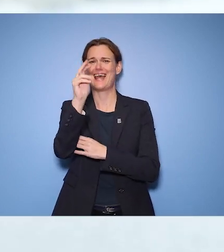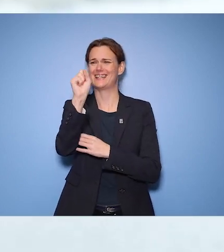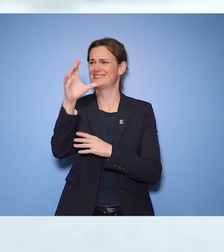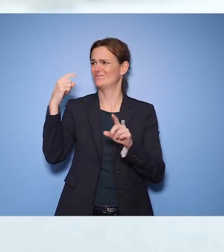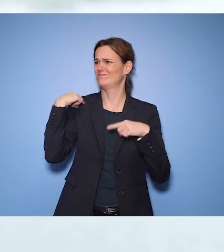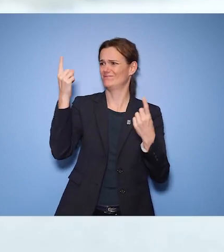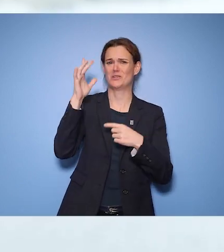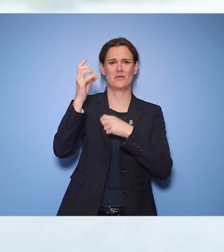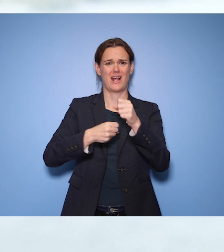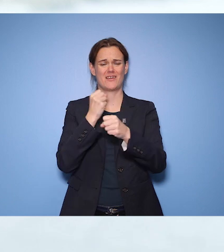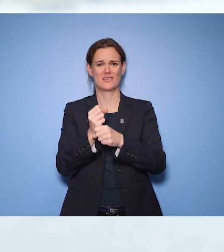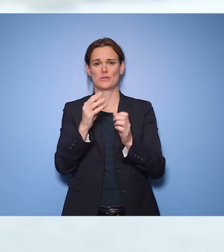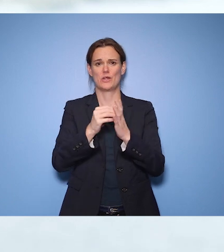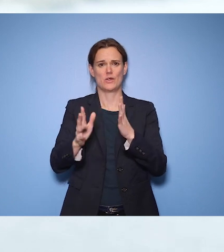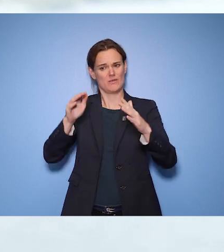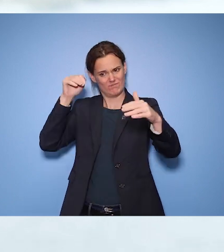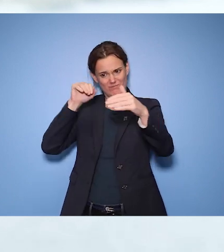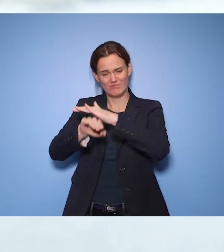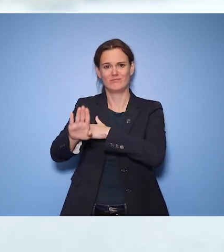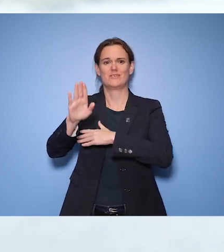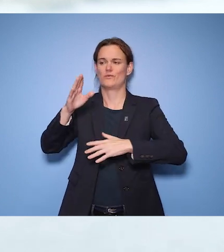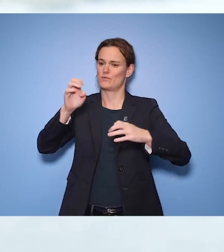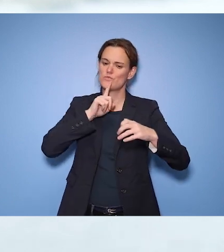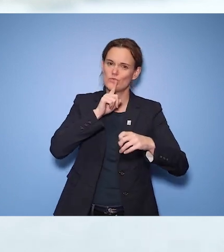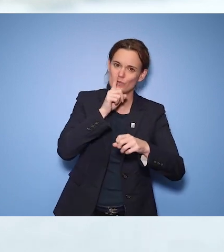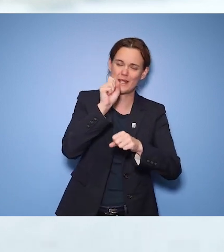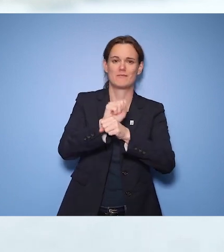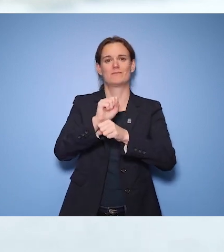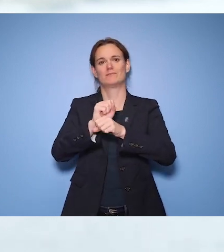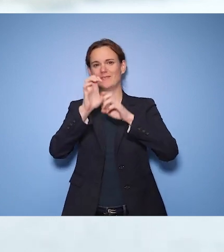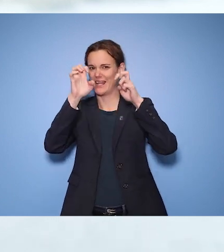go to for experiential education and they leave here ready to make a difference in their